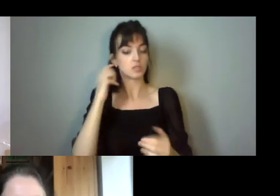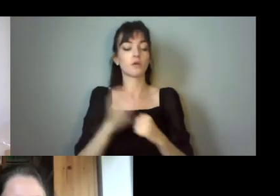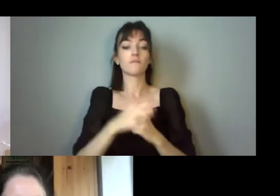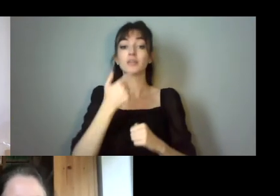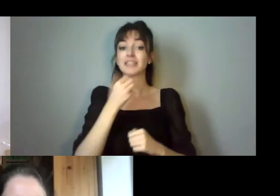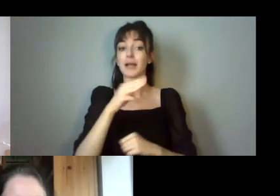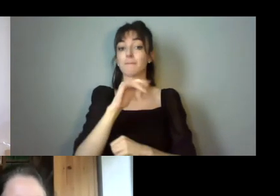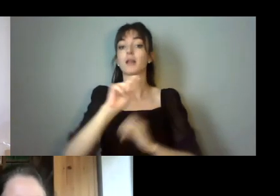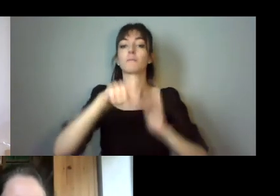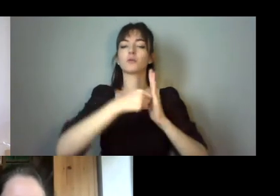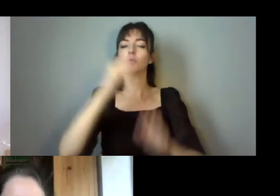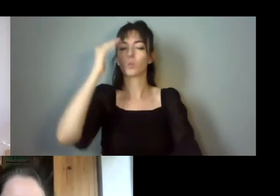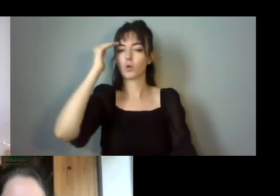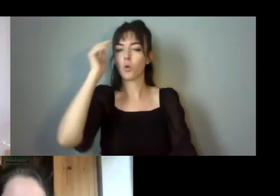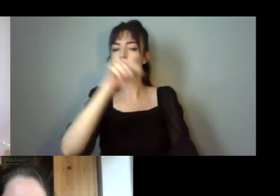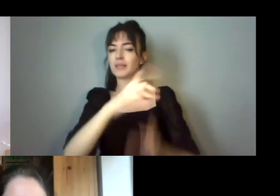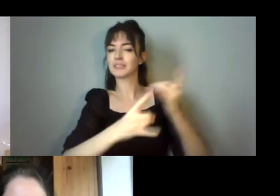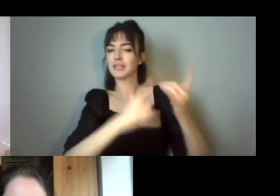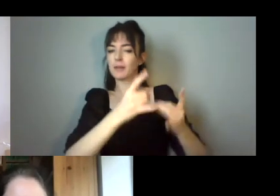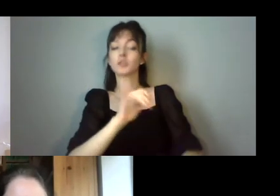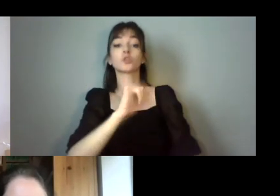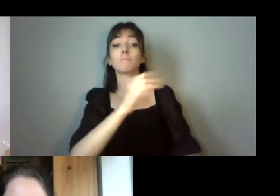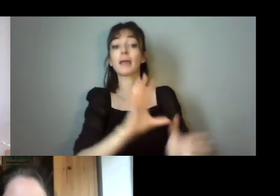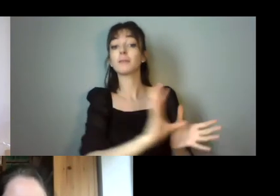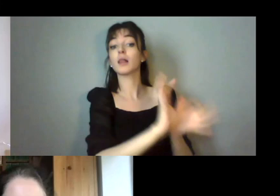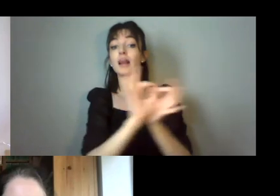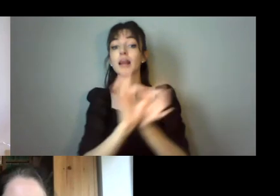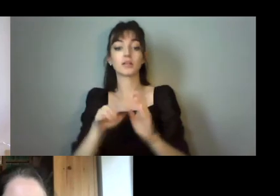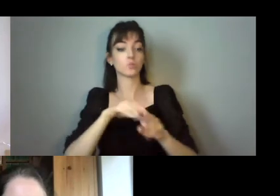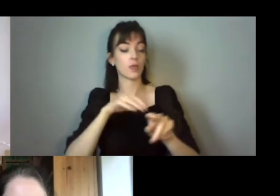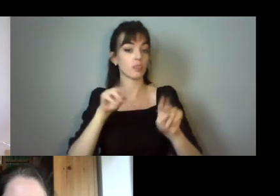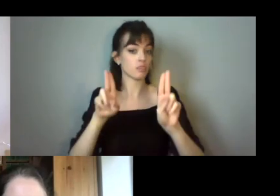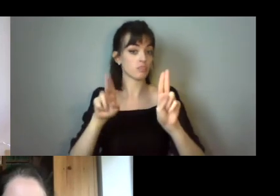And it may be that that is linked with the new legislation framework,